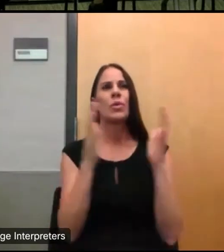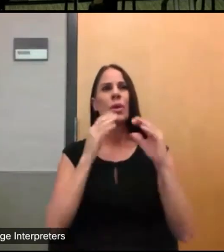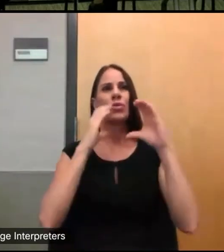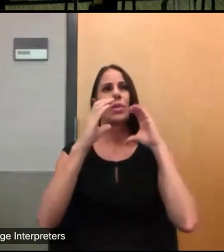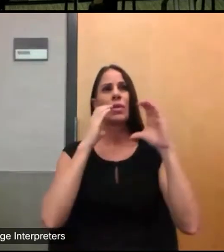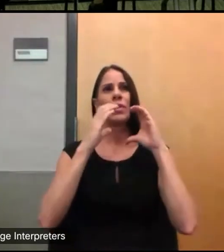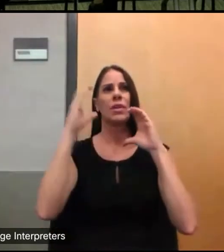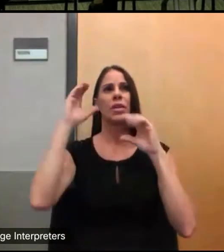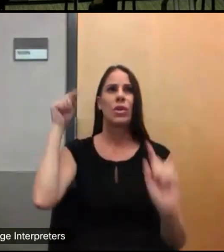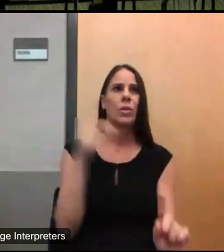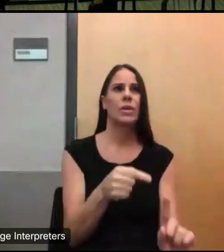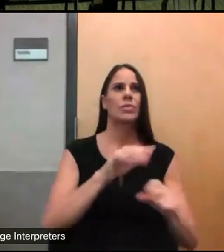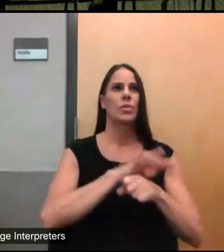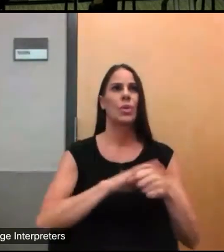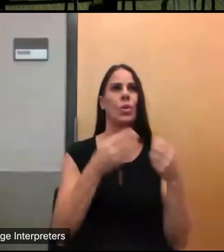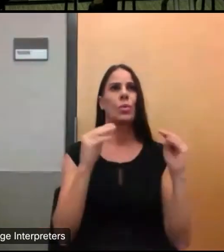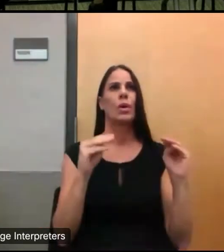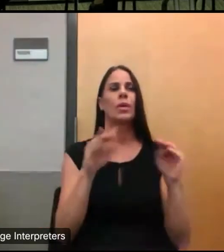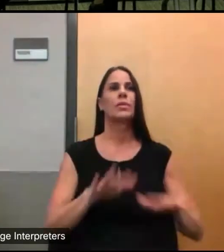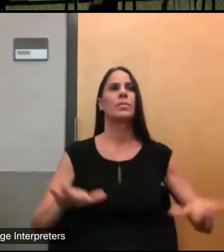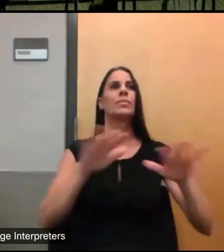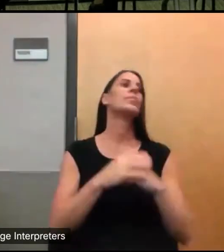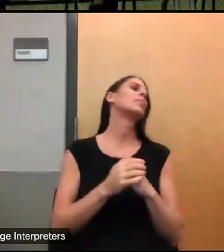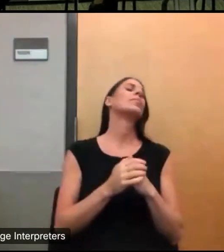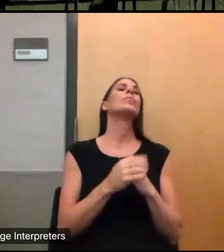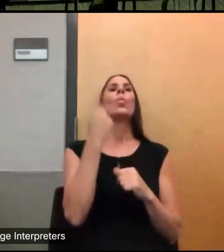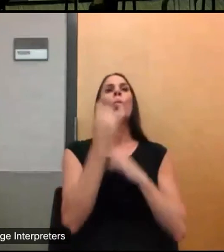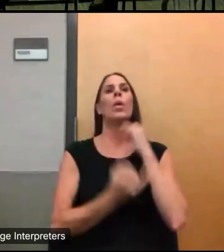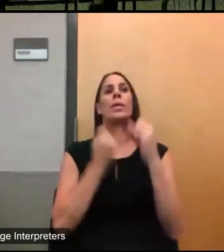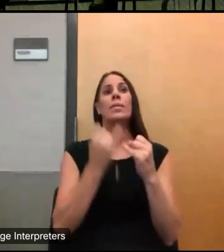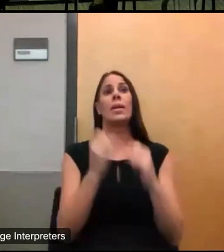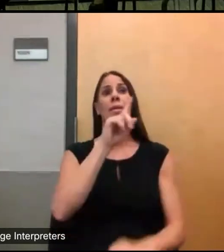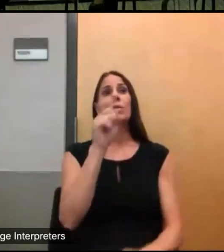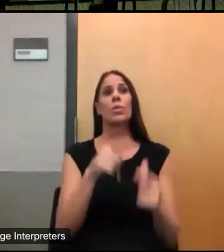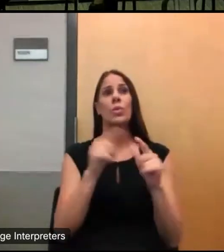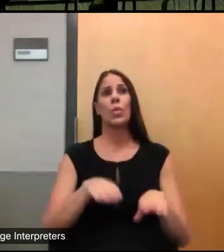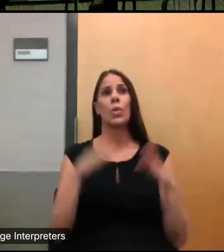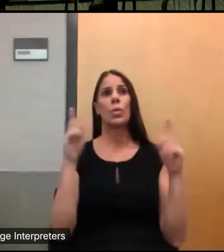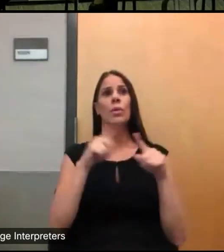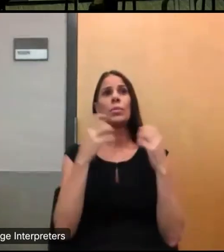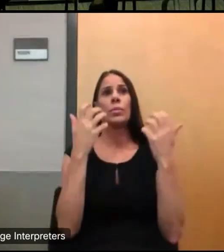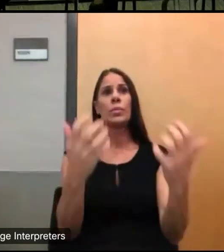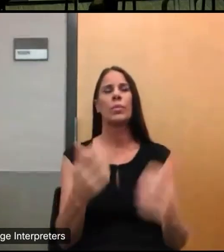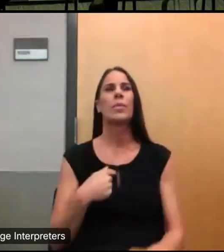Well, I'll have 1 last kind of question and then we'll open it up for the audience. So I'm curious. Maybe the last thing, if you can respond to